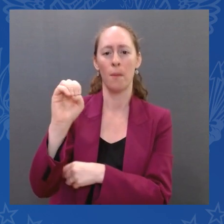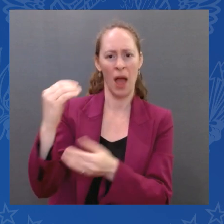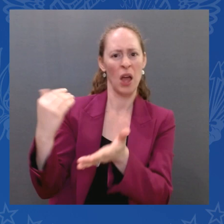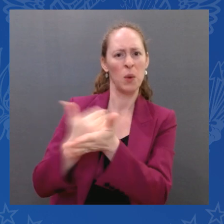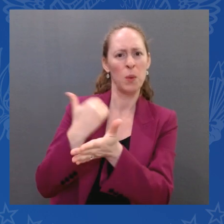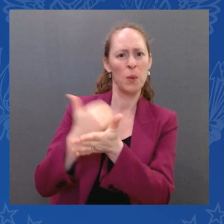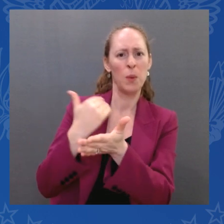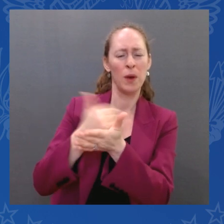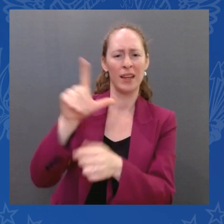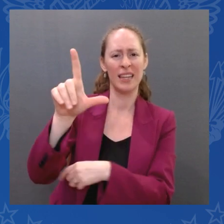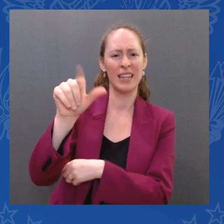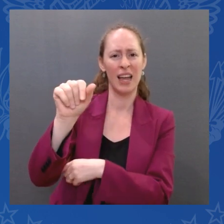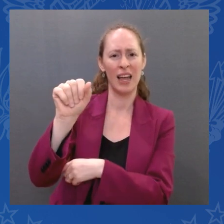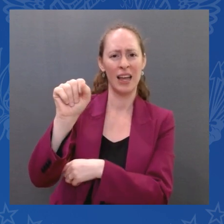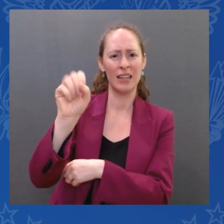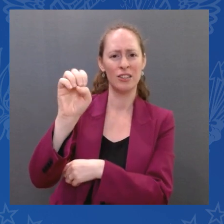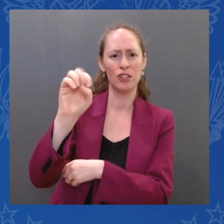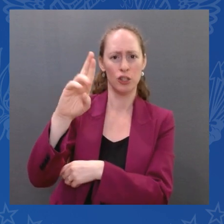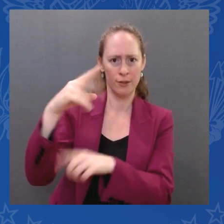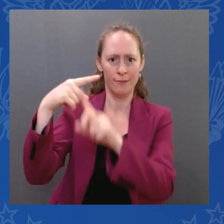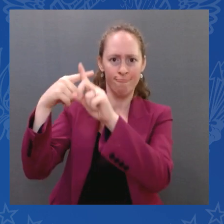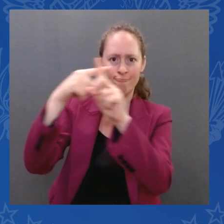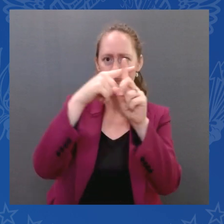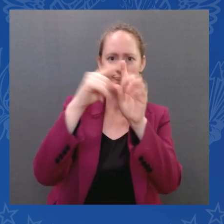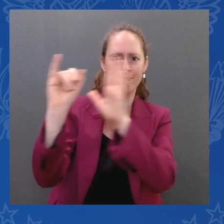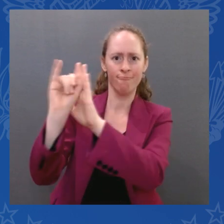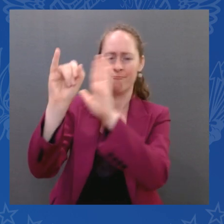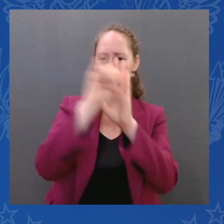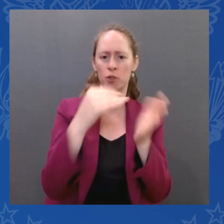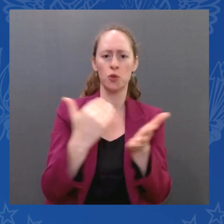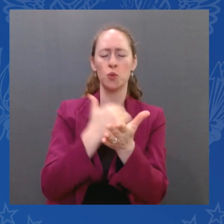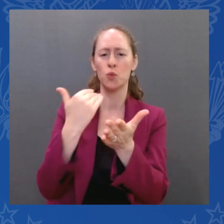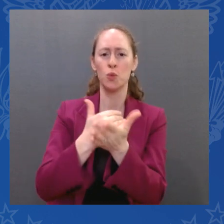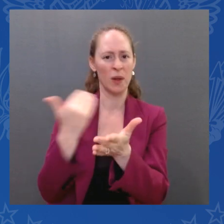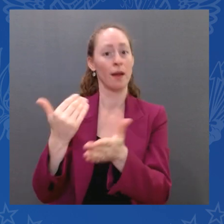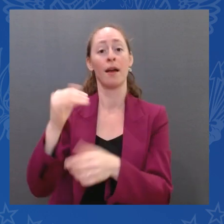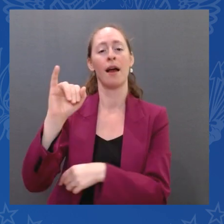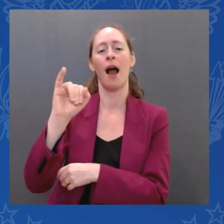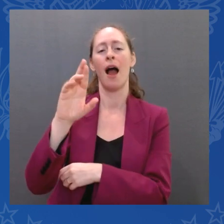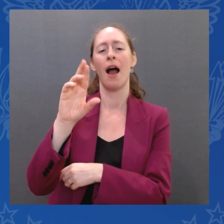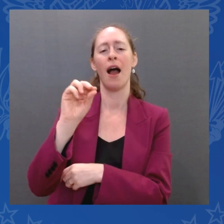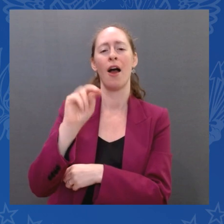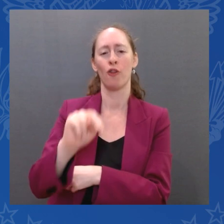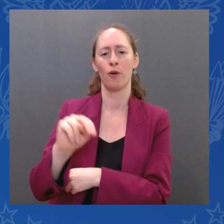We're going to deepen our connections in science and innovation and work to address global challenges